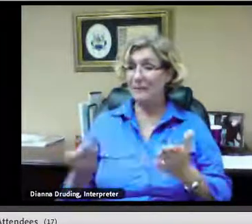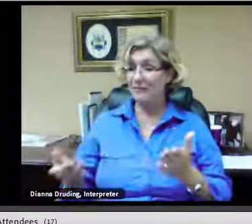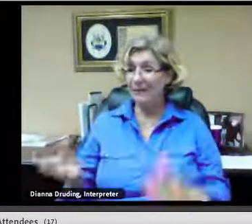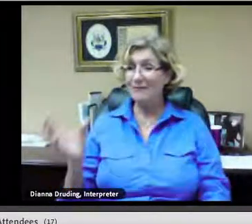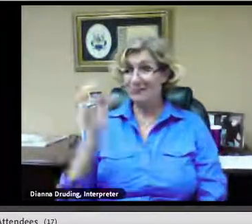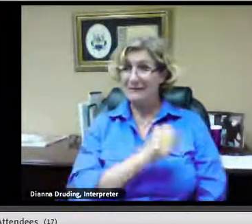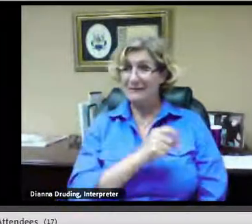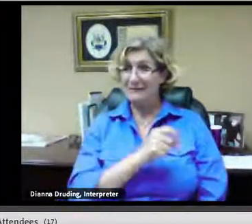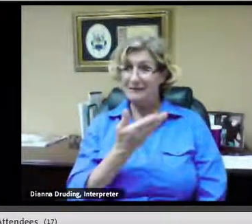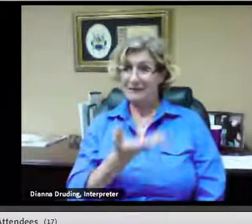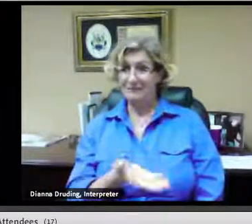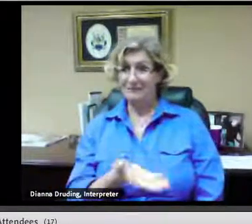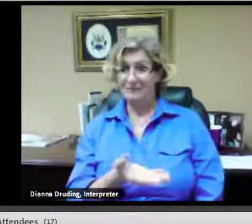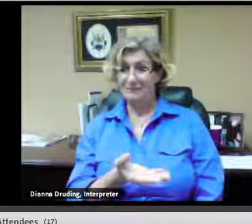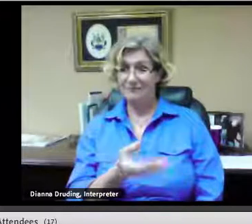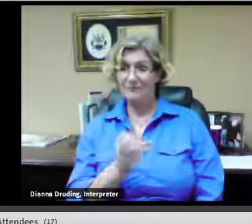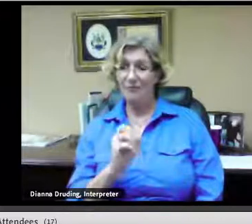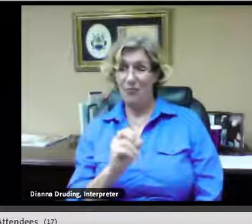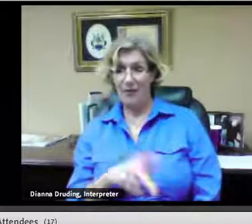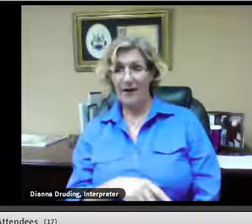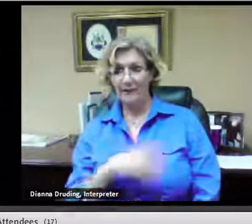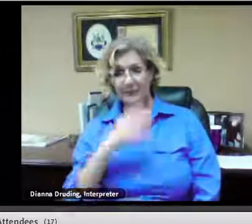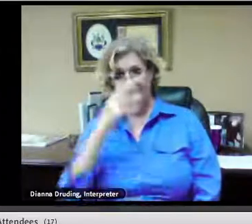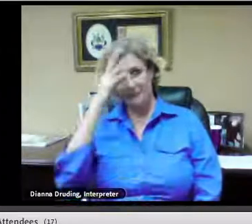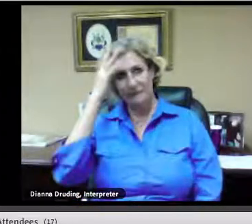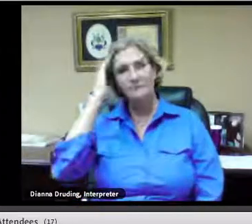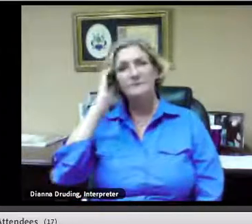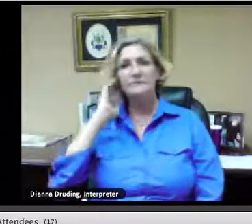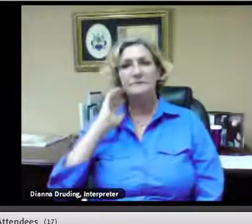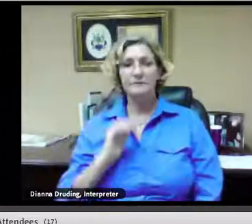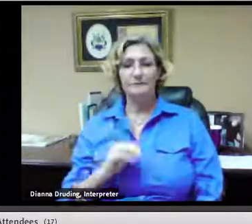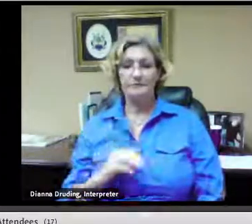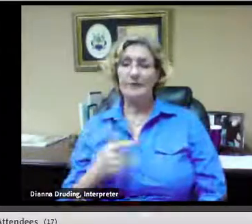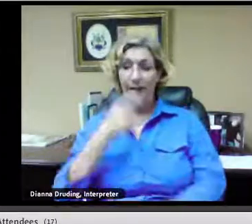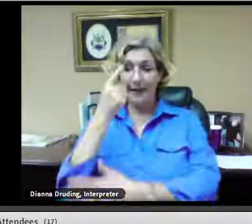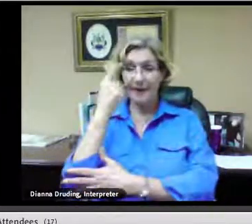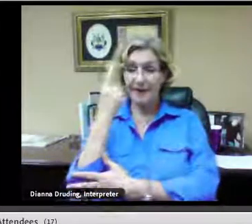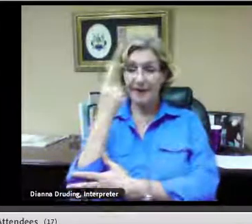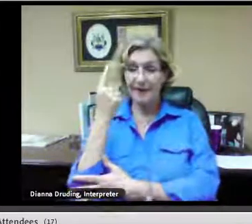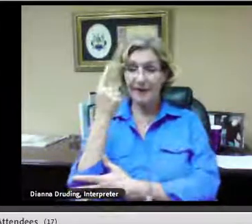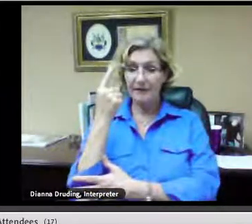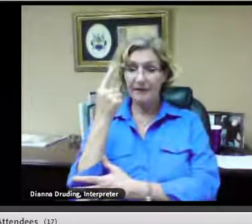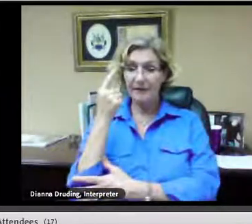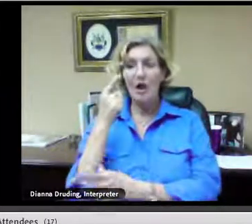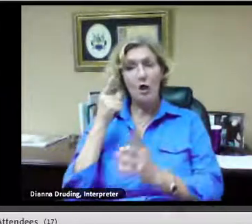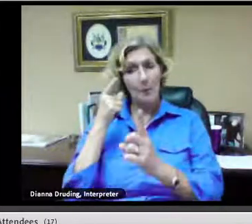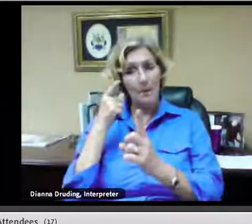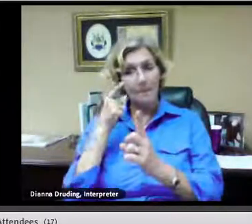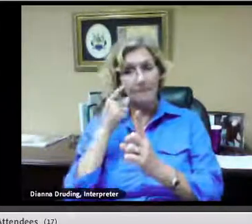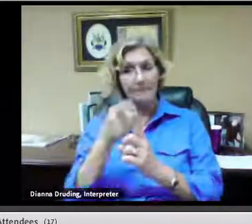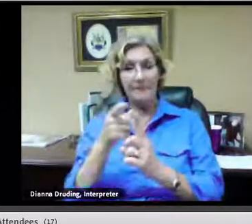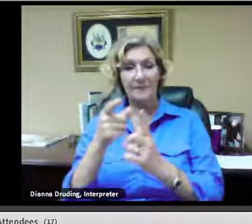Okay? So I think the main strength of the social model is that it brings in the idea of accommodation. Okay?